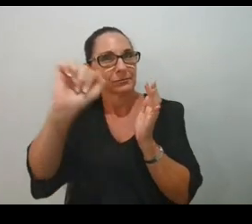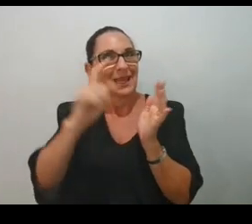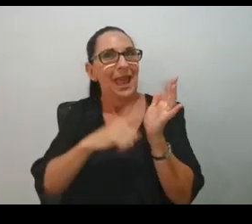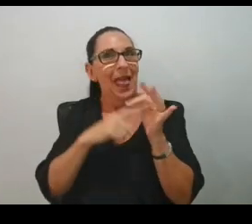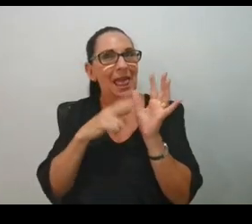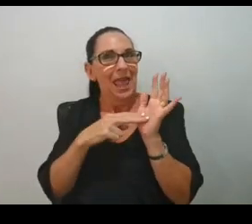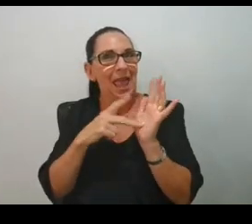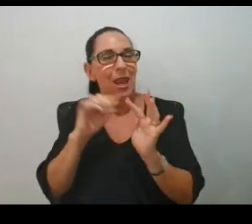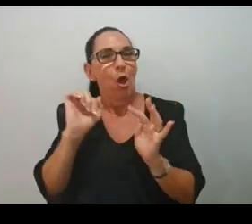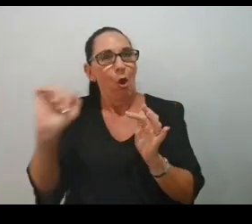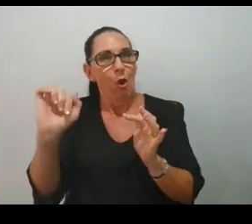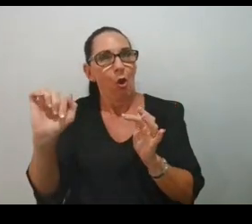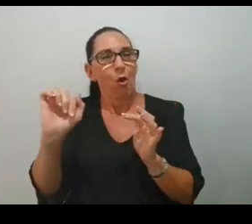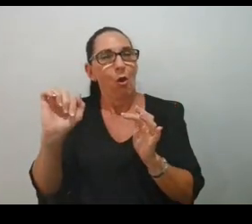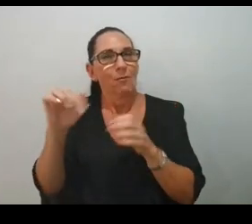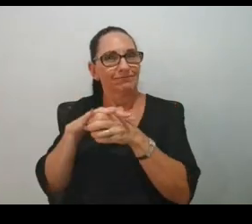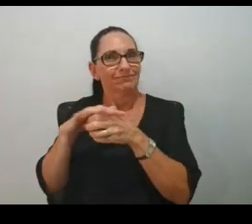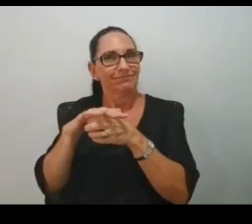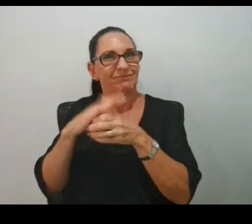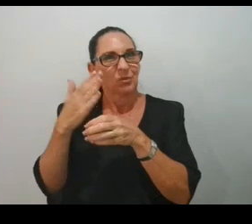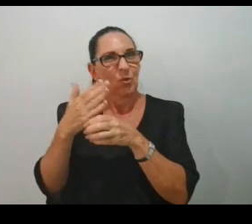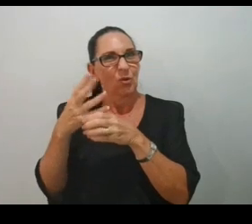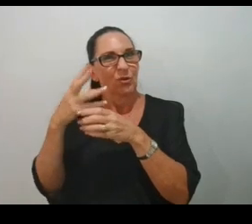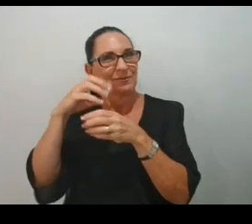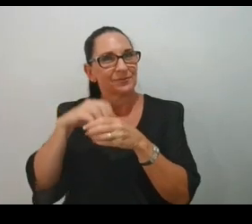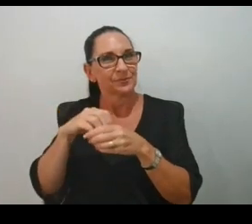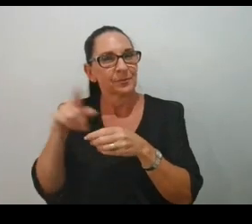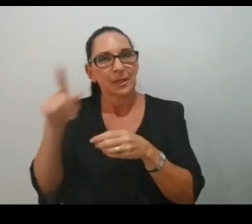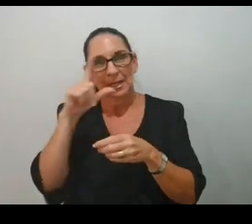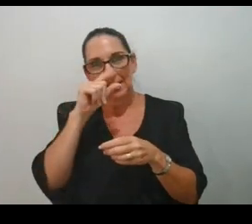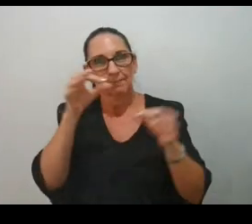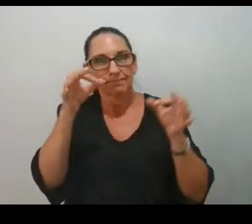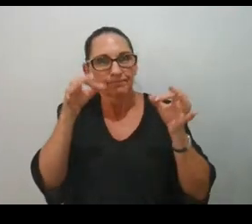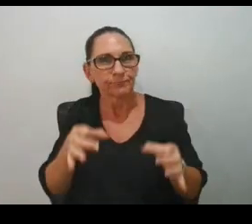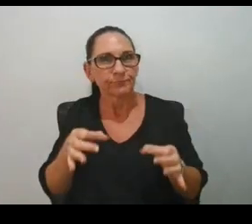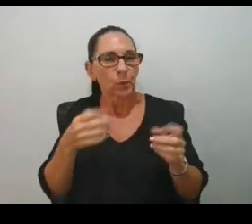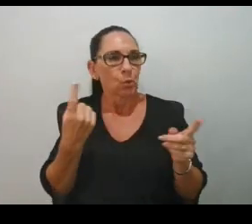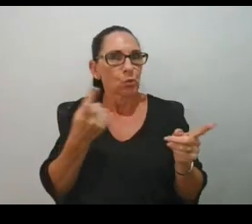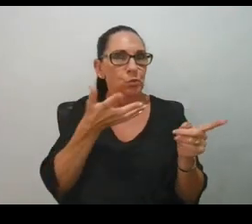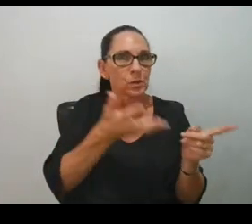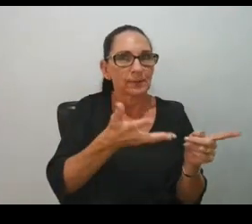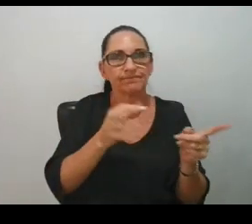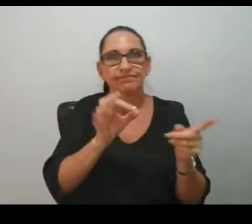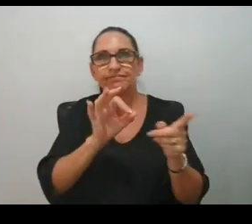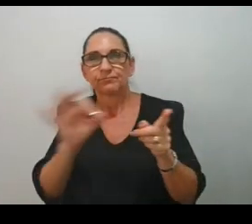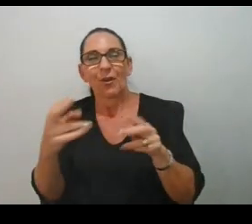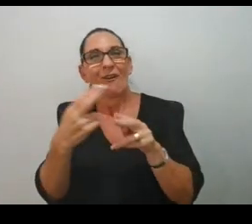play in terms of um determining who gets a grant of legal aid and obviously because of our funding